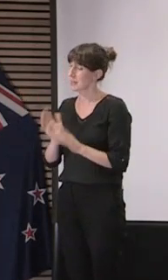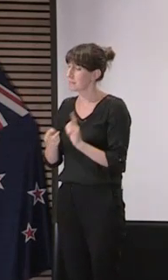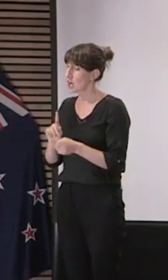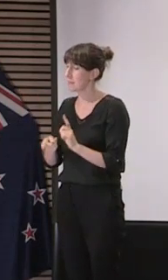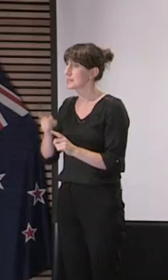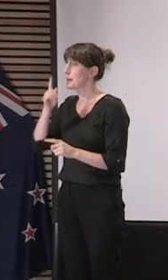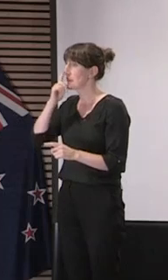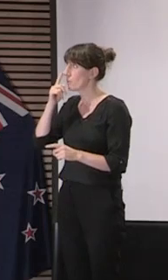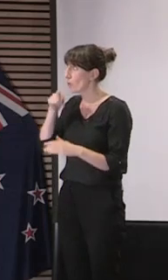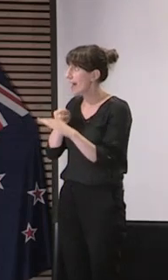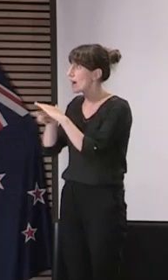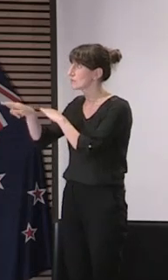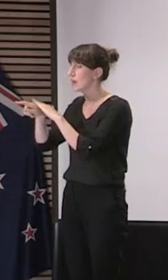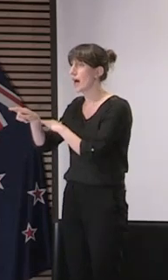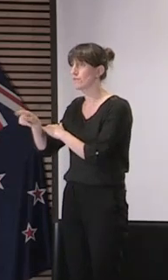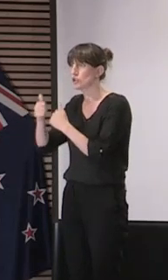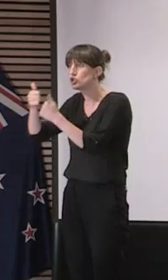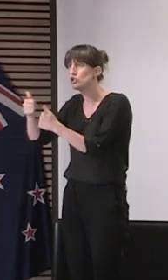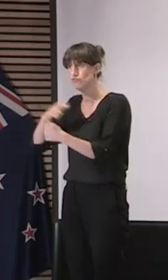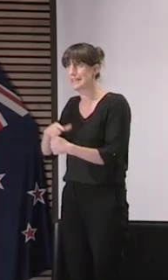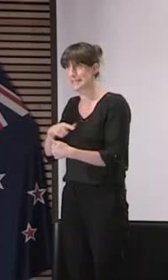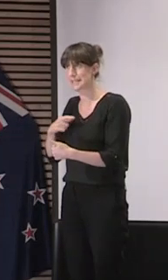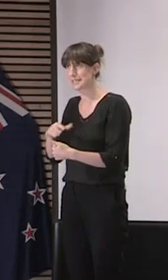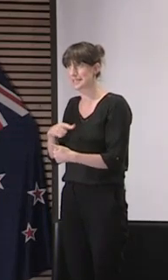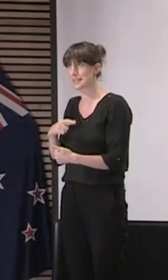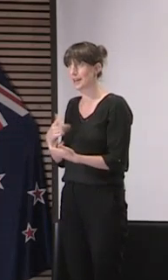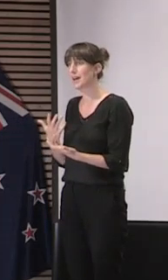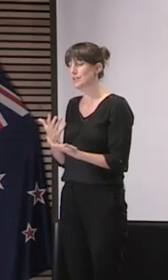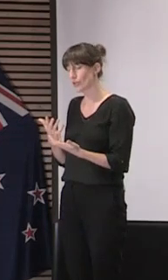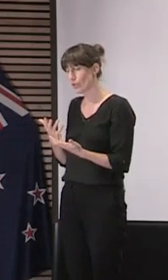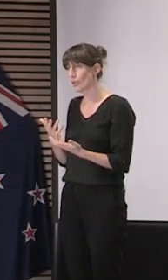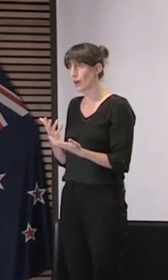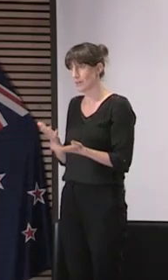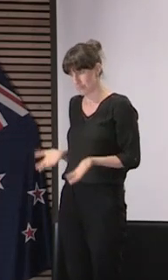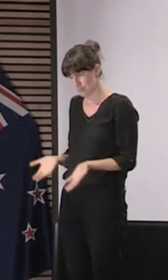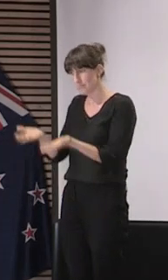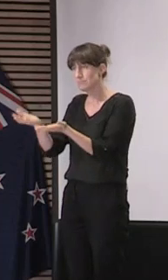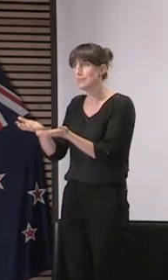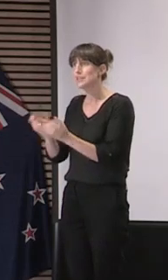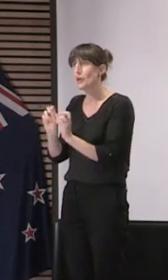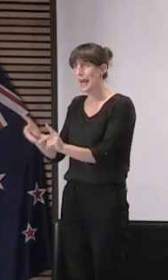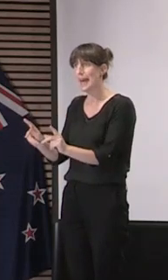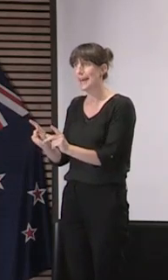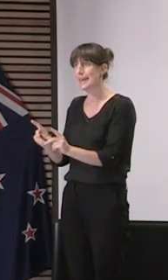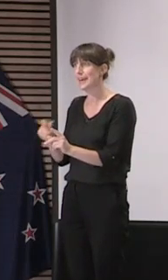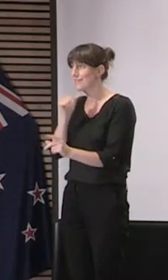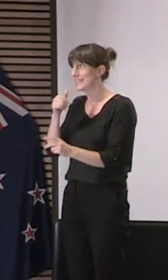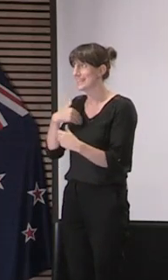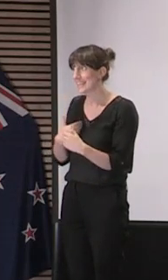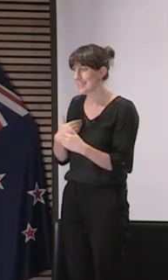medical assistance doing that. So sometimes people will be out for legitimate reasons and we need to make sure that